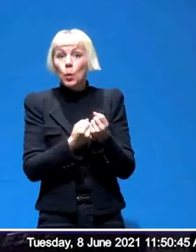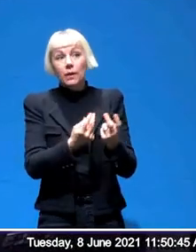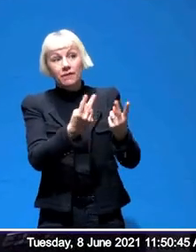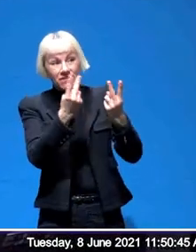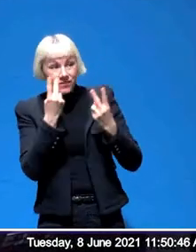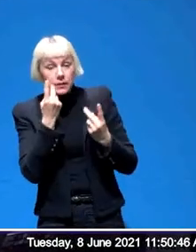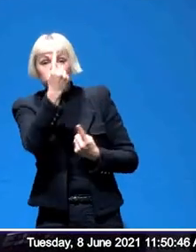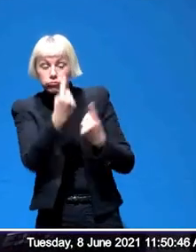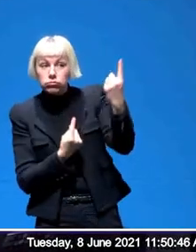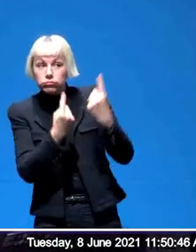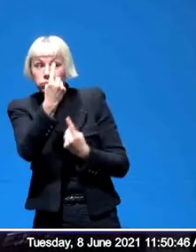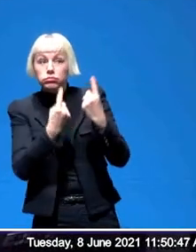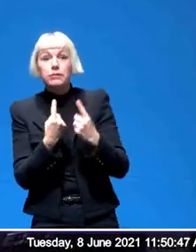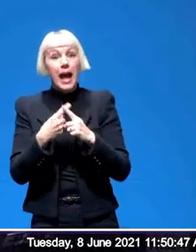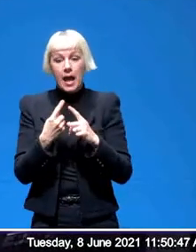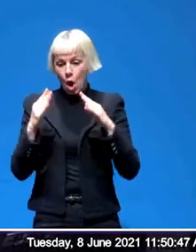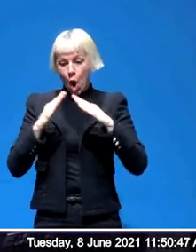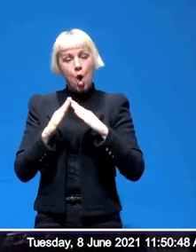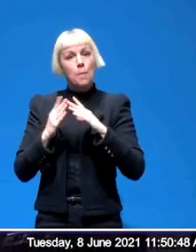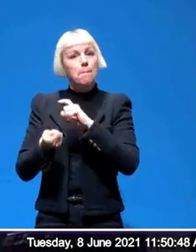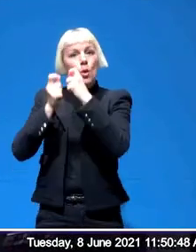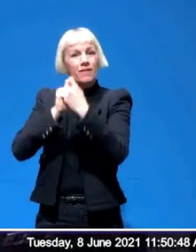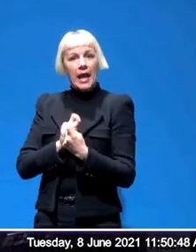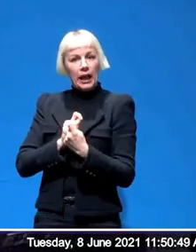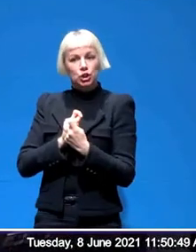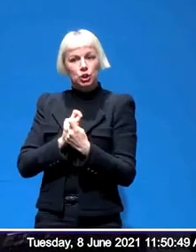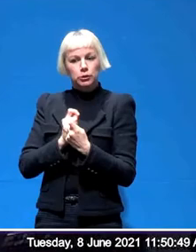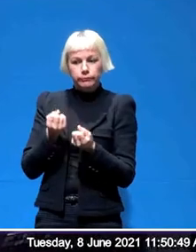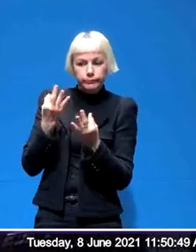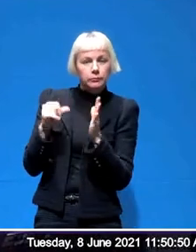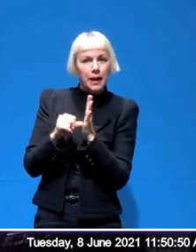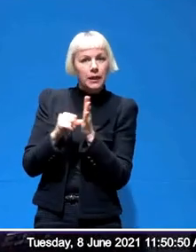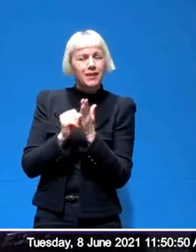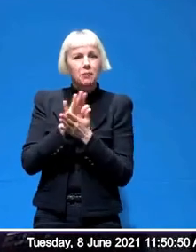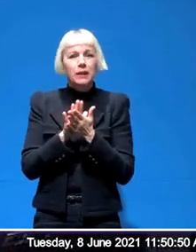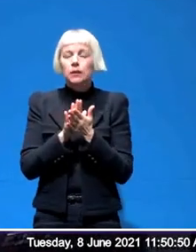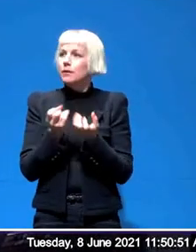respite, Daniel's NDIS plan still wasn't really enough to meet his needs.